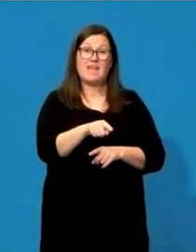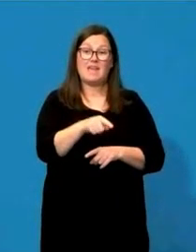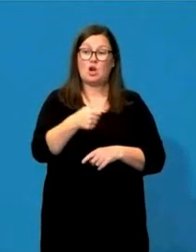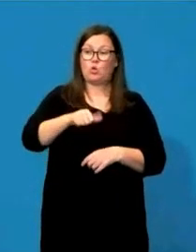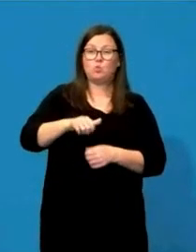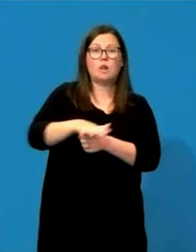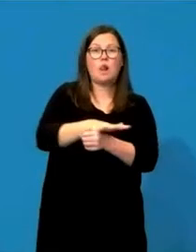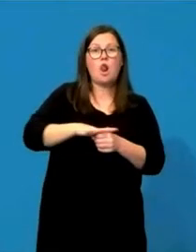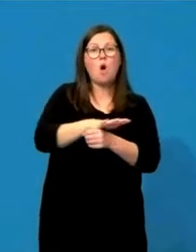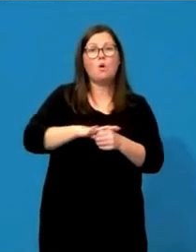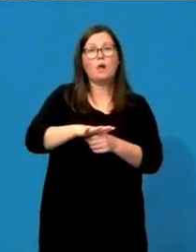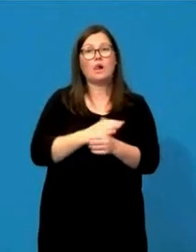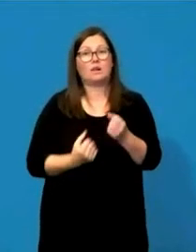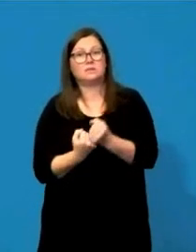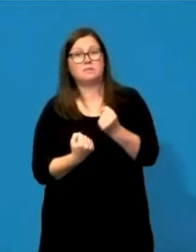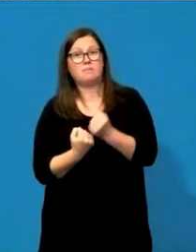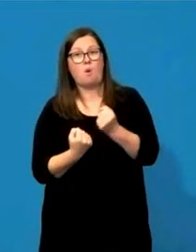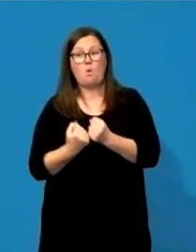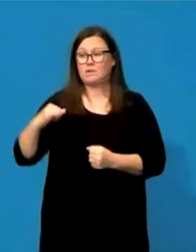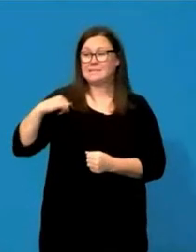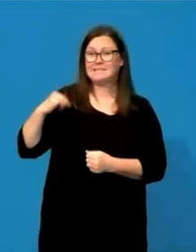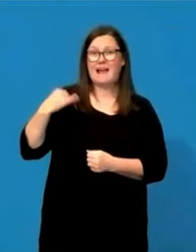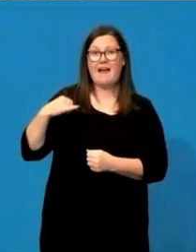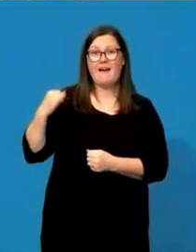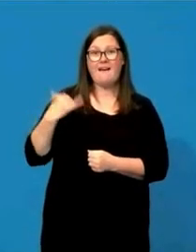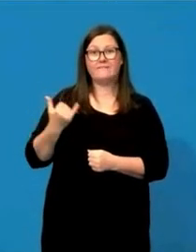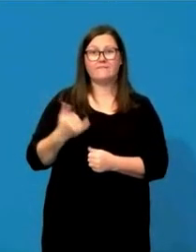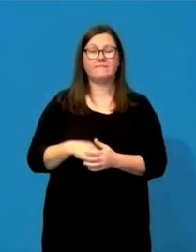and that was just by putting notices up around notice boards around town, where